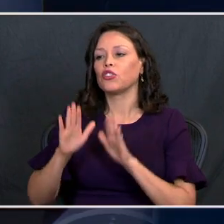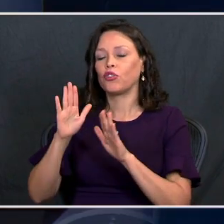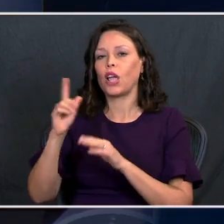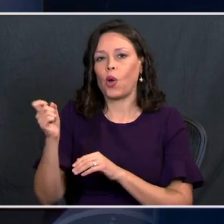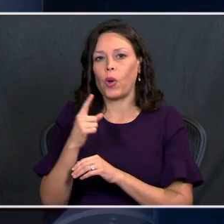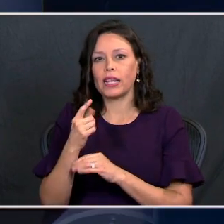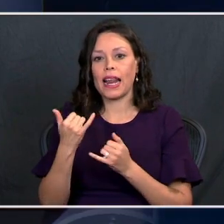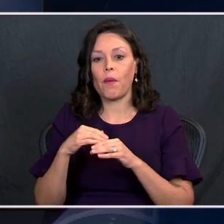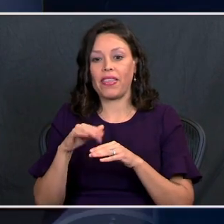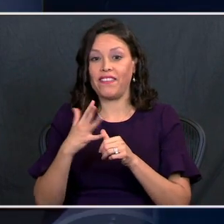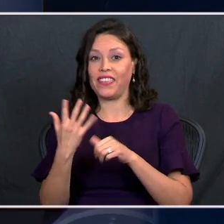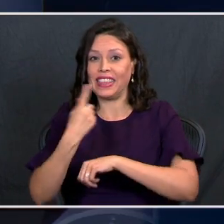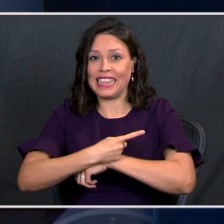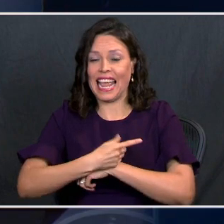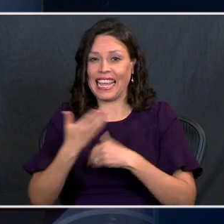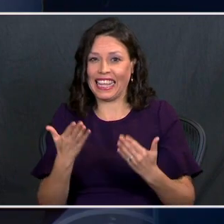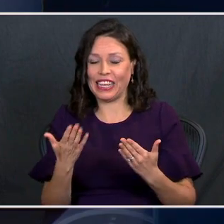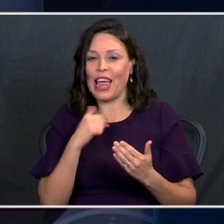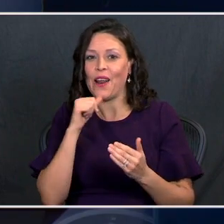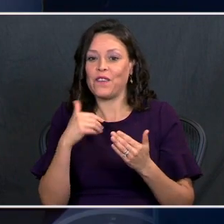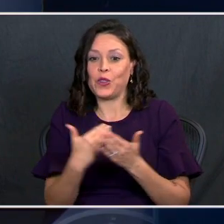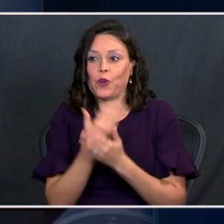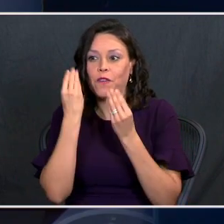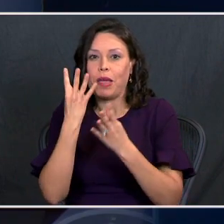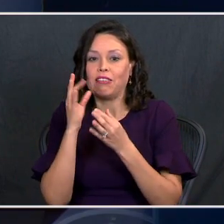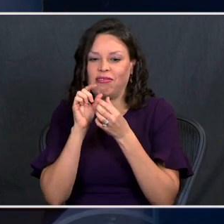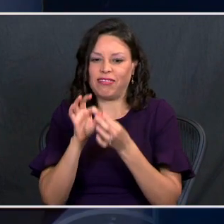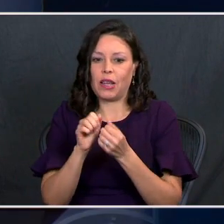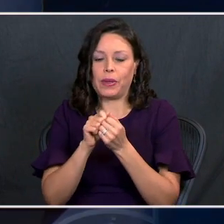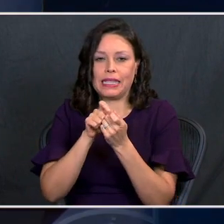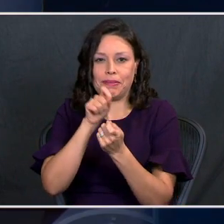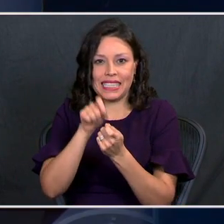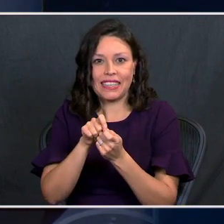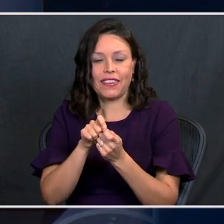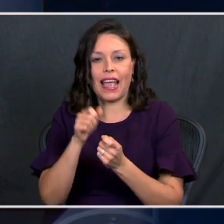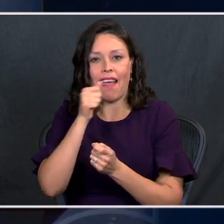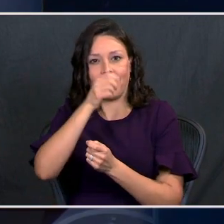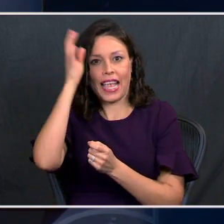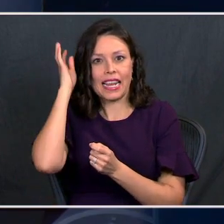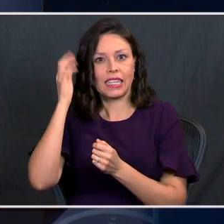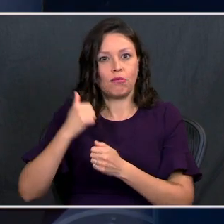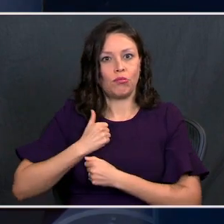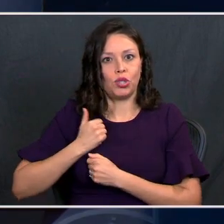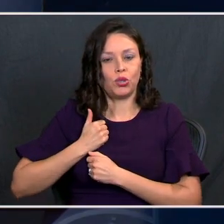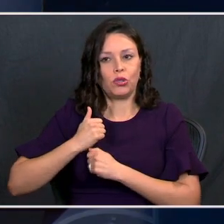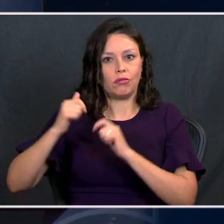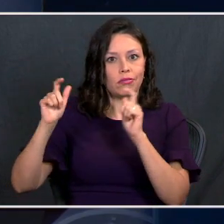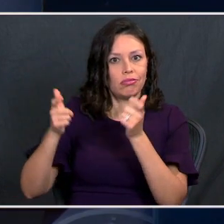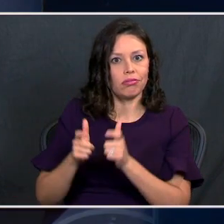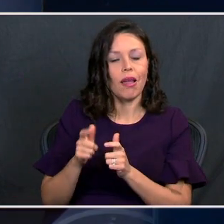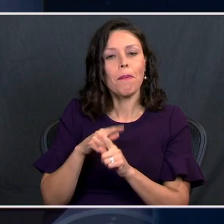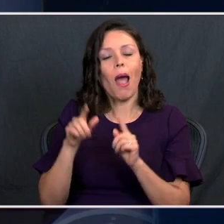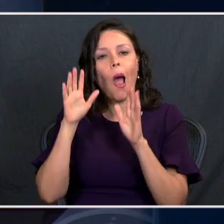We're on day five, so I don't have anything new for you on, specifically, Afghanistan troop production, but I'm hoping to get Jake Sullivan